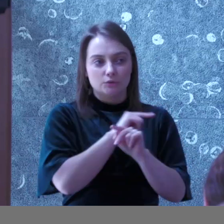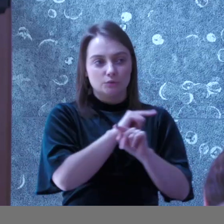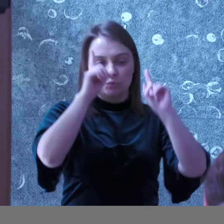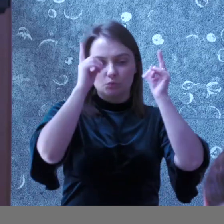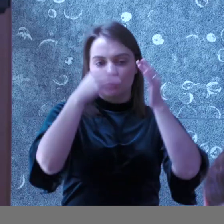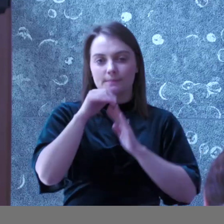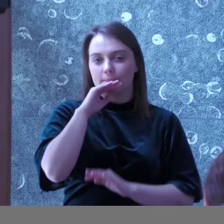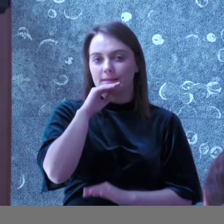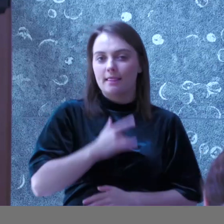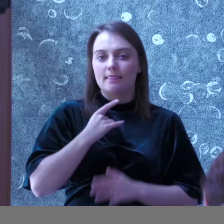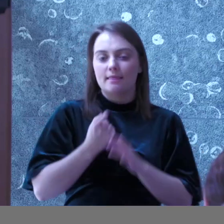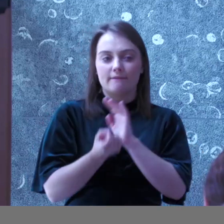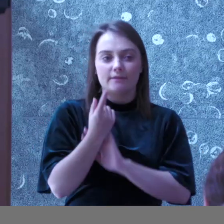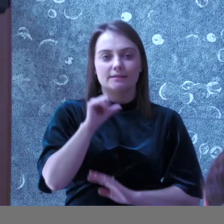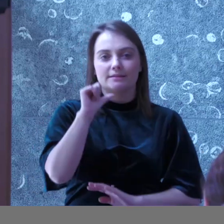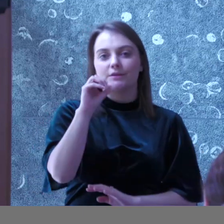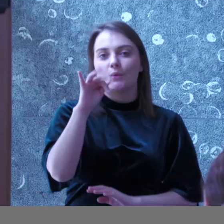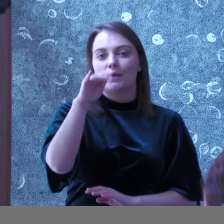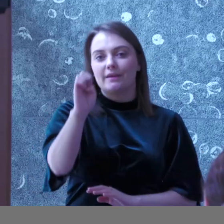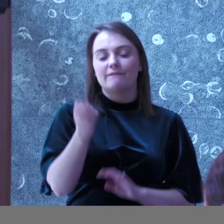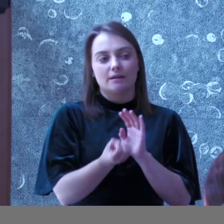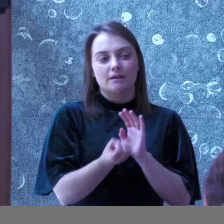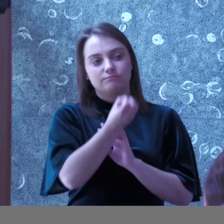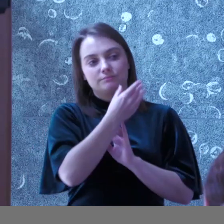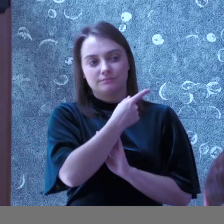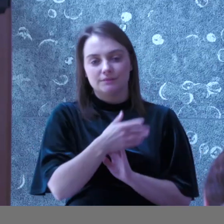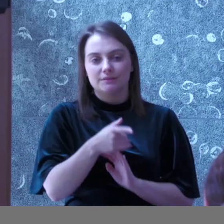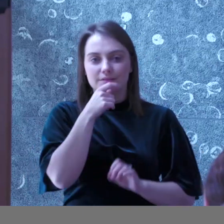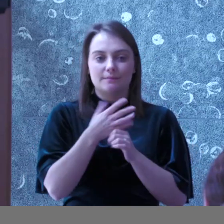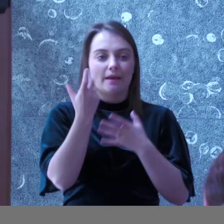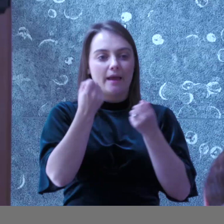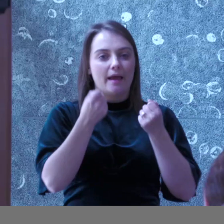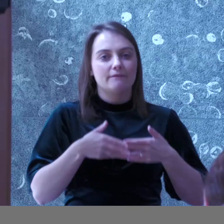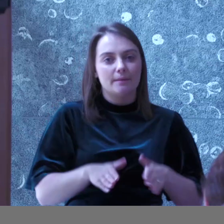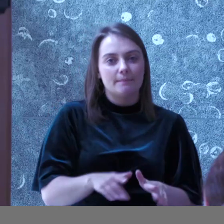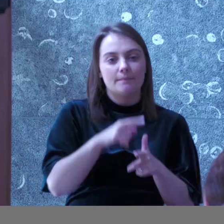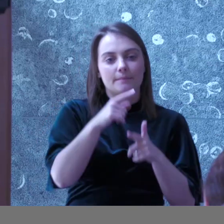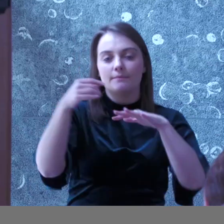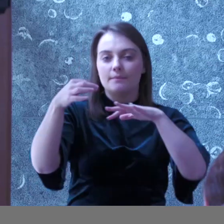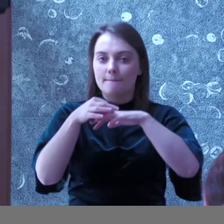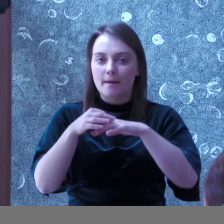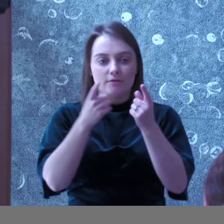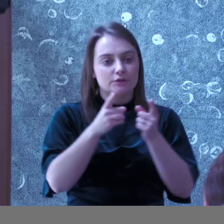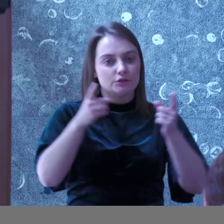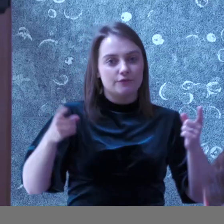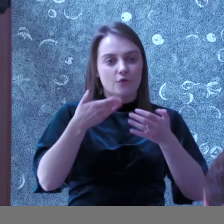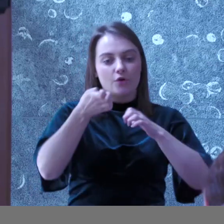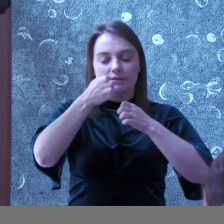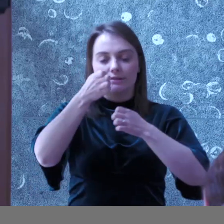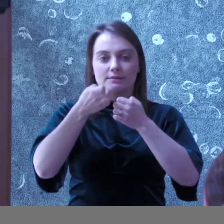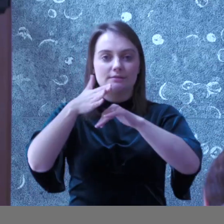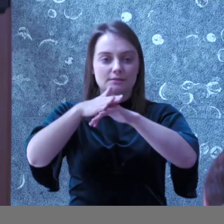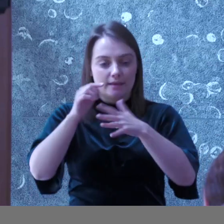life events, Aoife flashed up having a baby, get married and getting divorced, end of life. This is